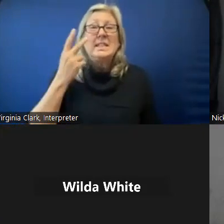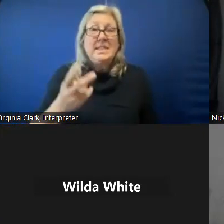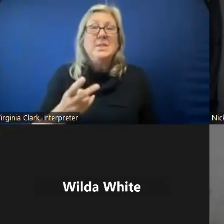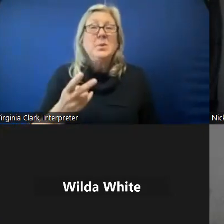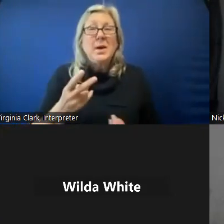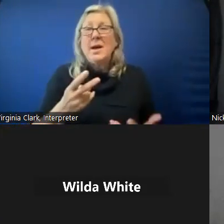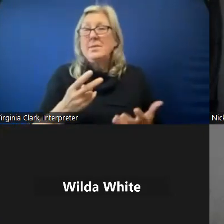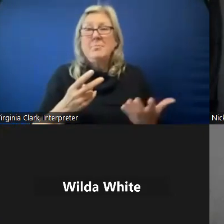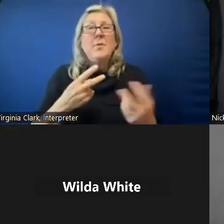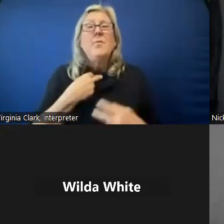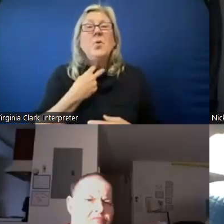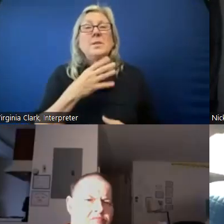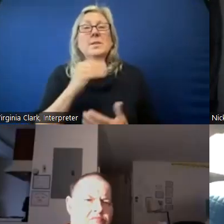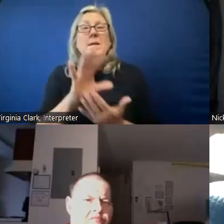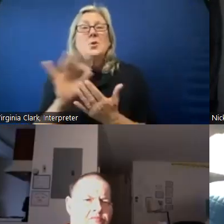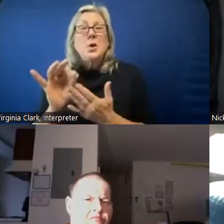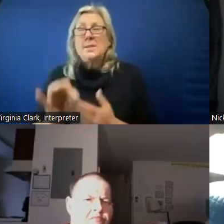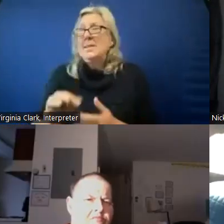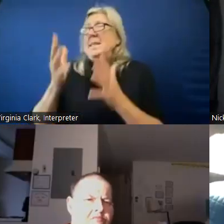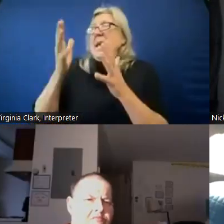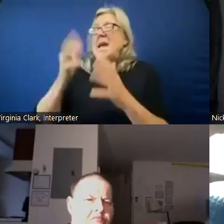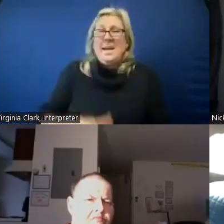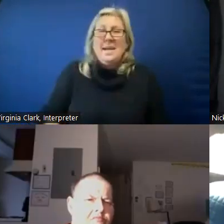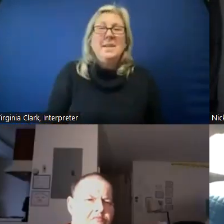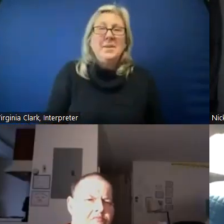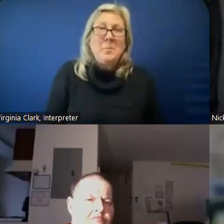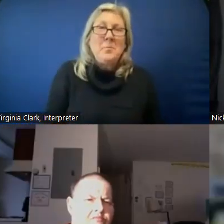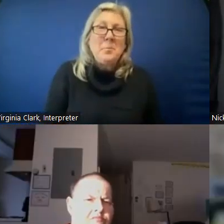Thank you.